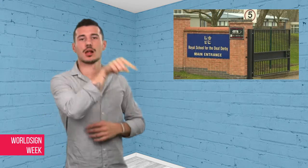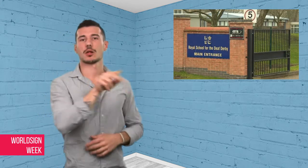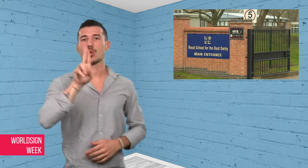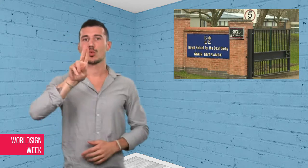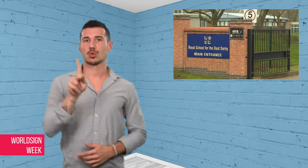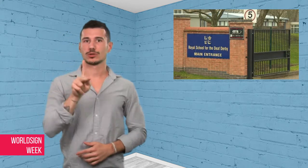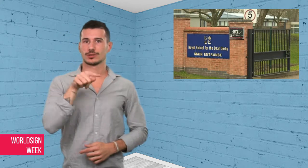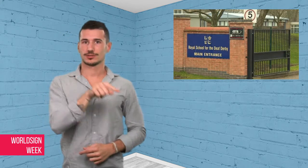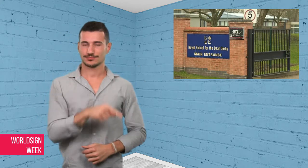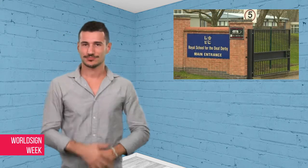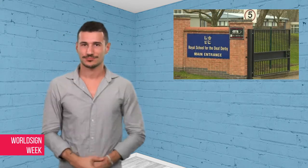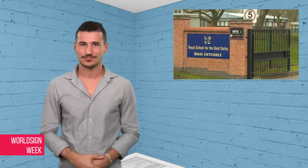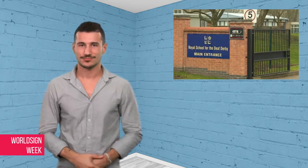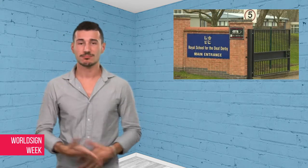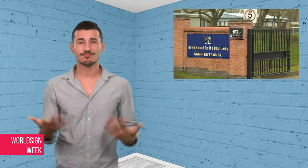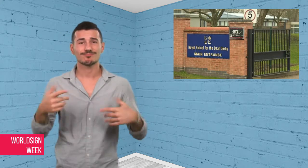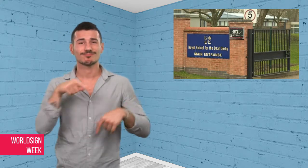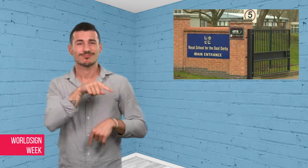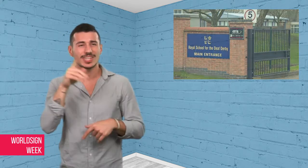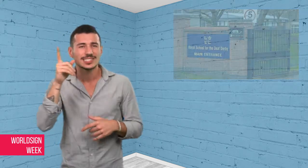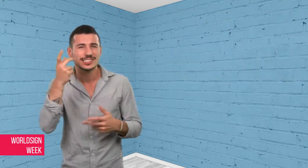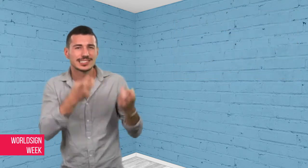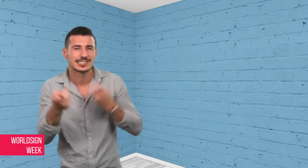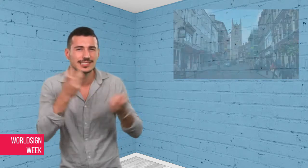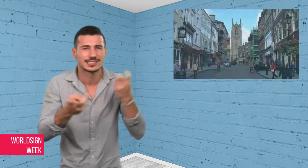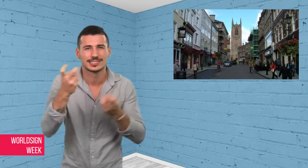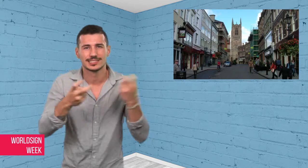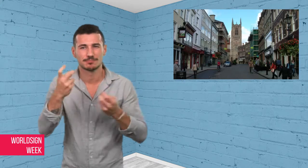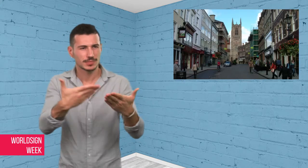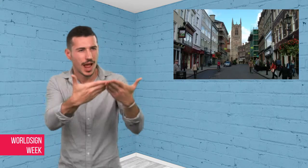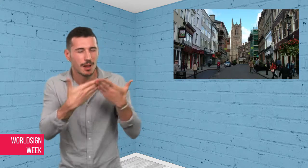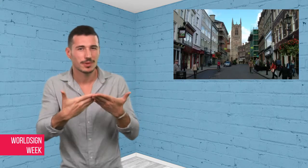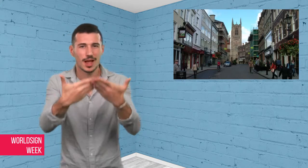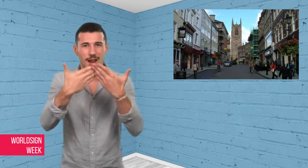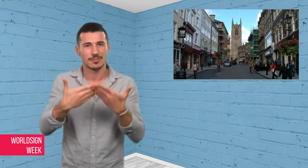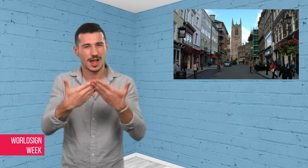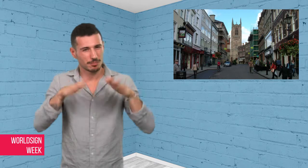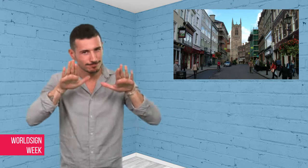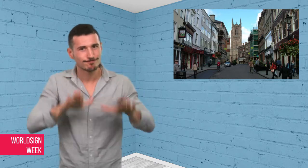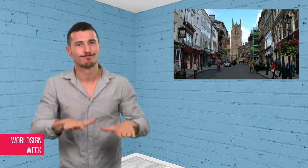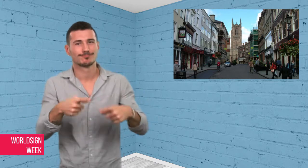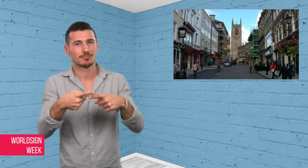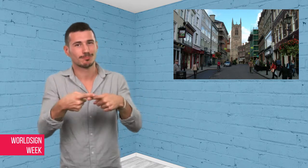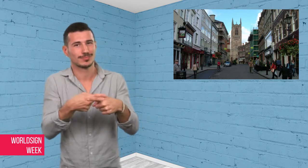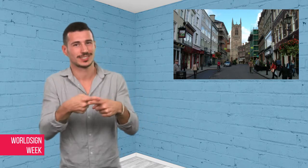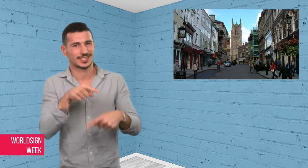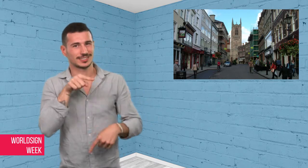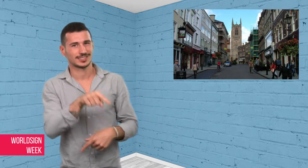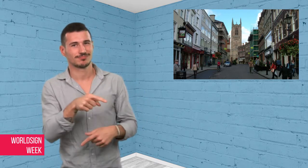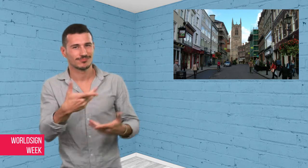in the hopes of providing their children a better future.